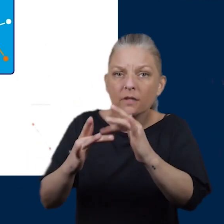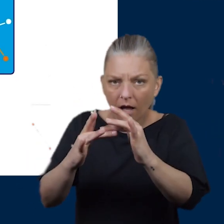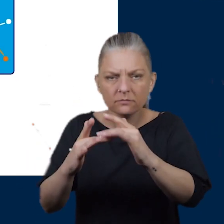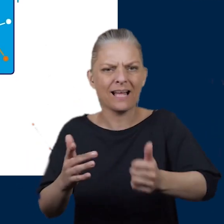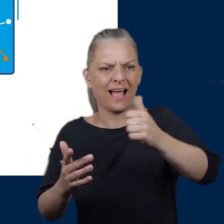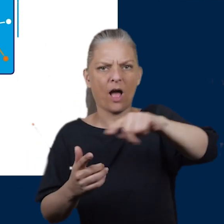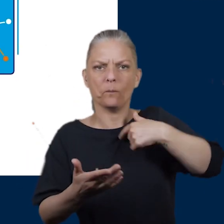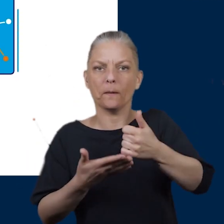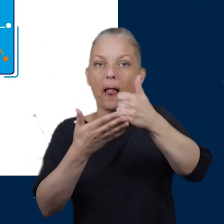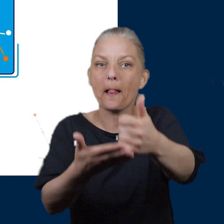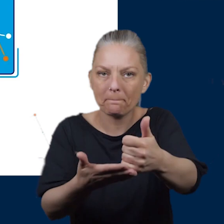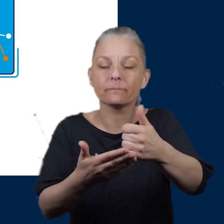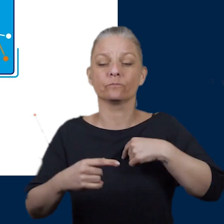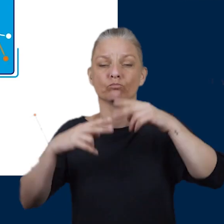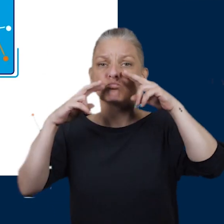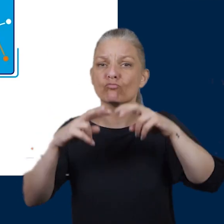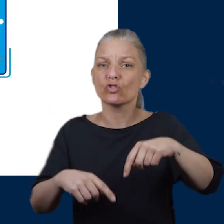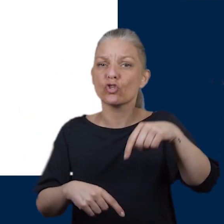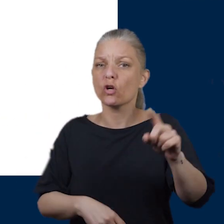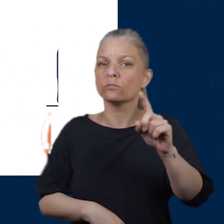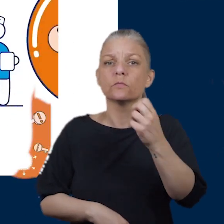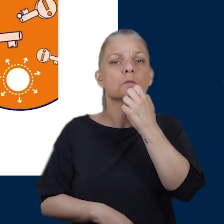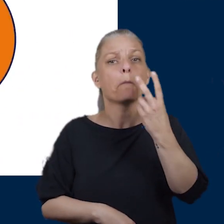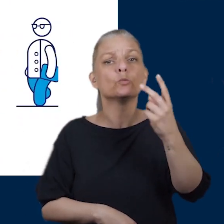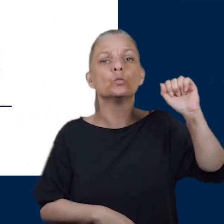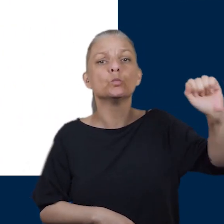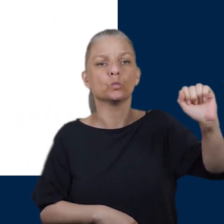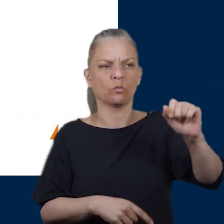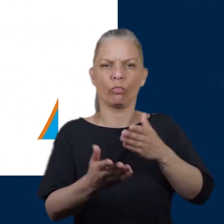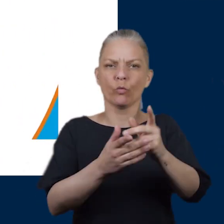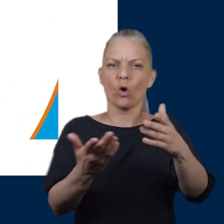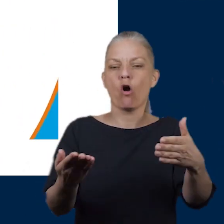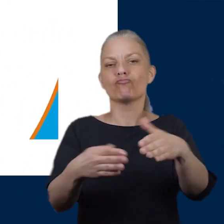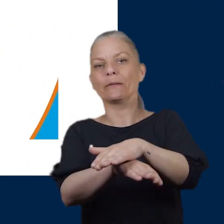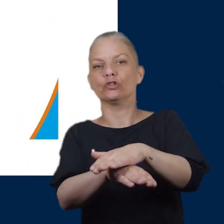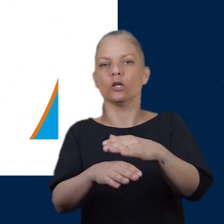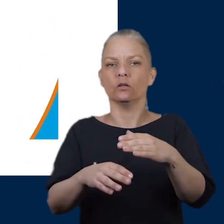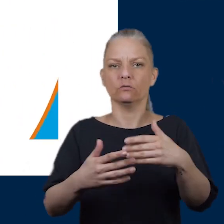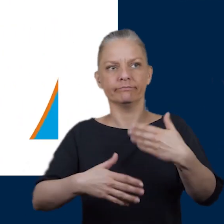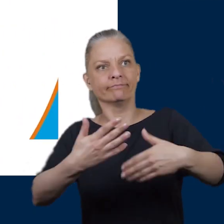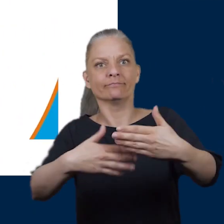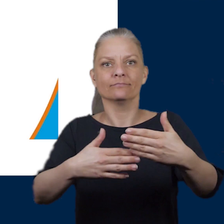Our researchers are also investigating ways to put type 2 diabetes into remission so people's blood